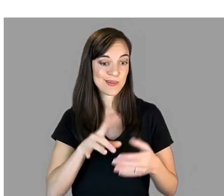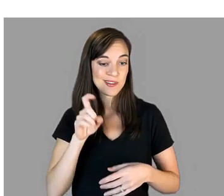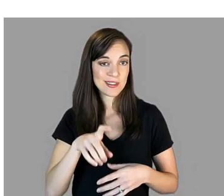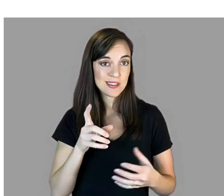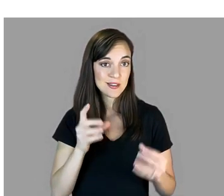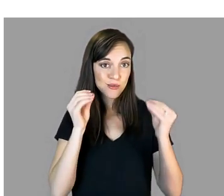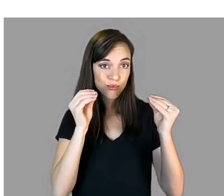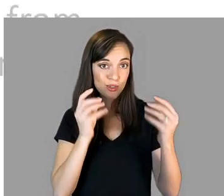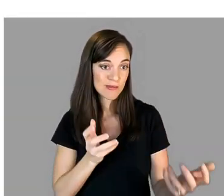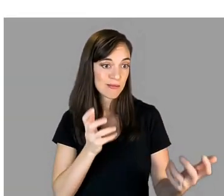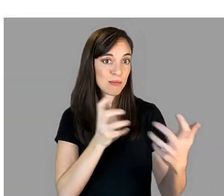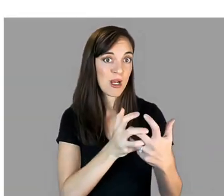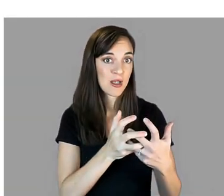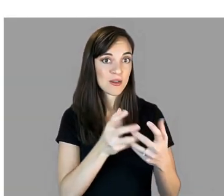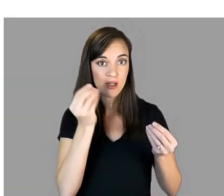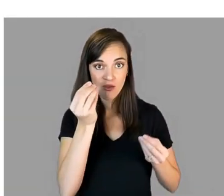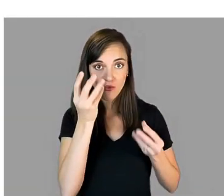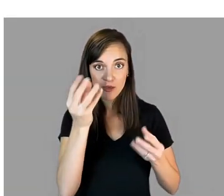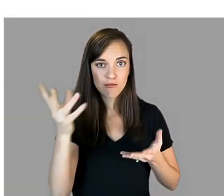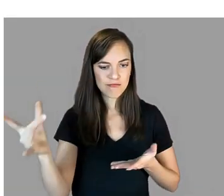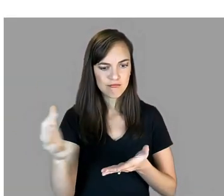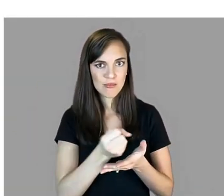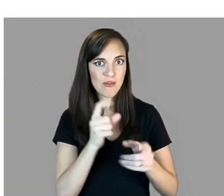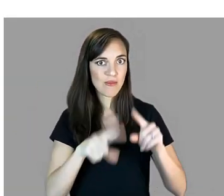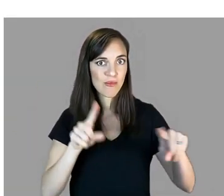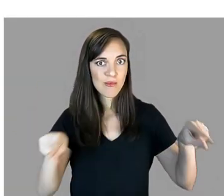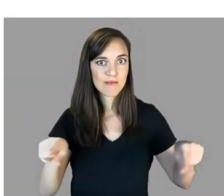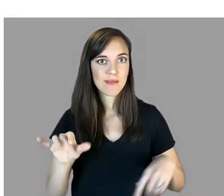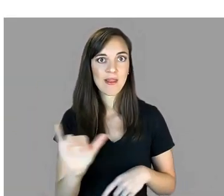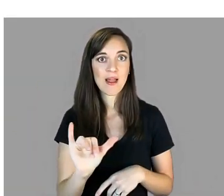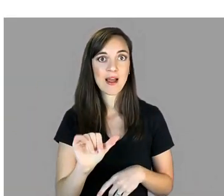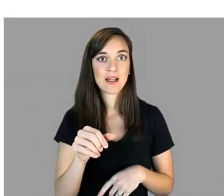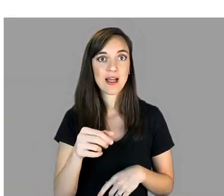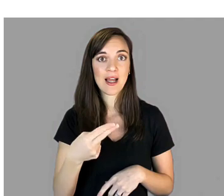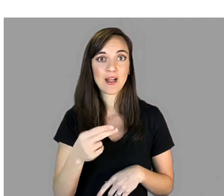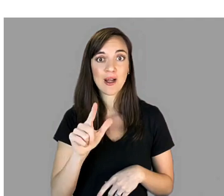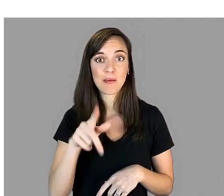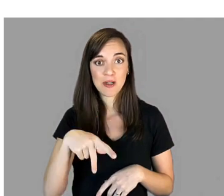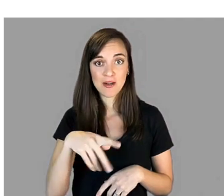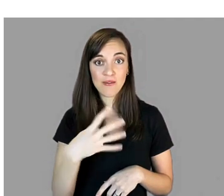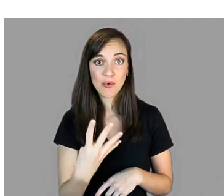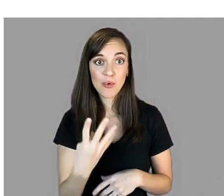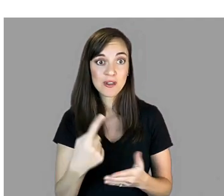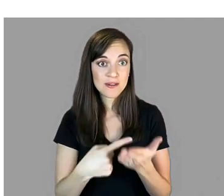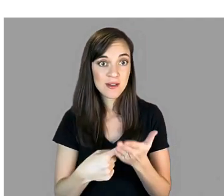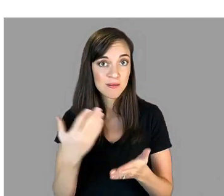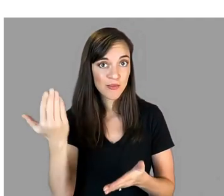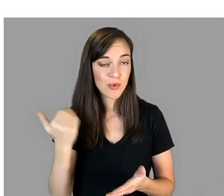An effective [teacher] tailors adaptations to specific student needs, drawing upon information